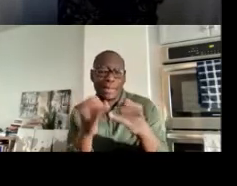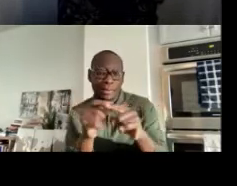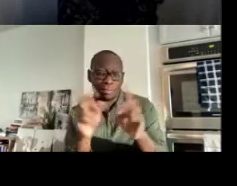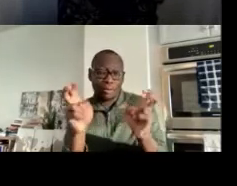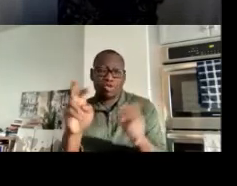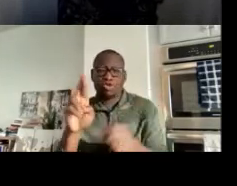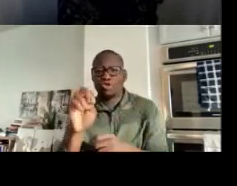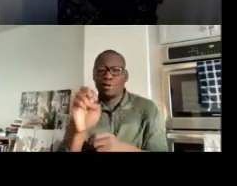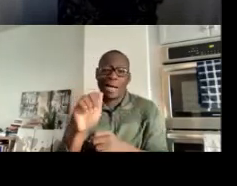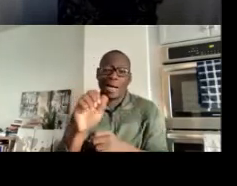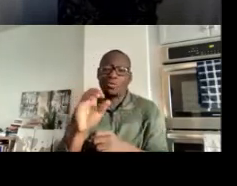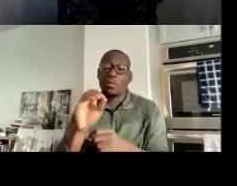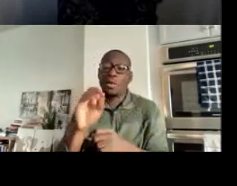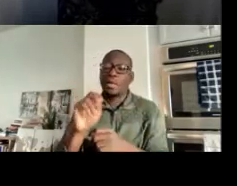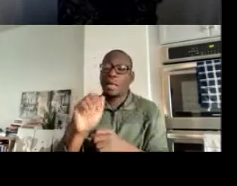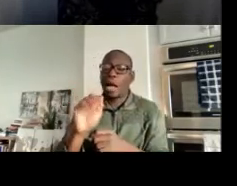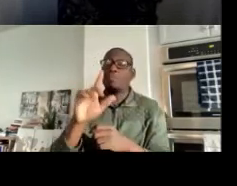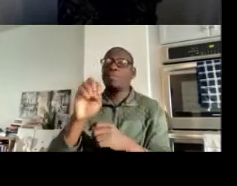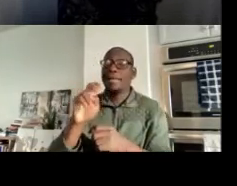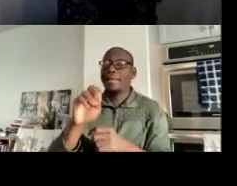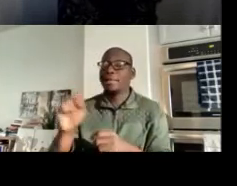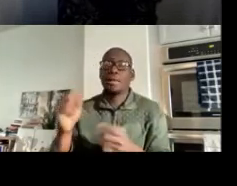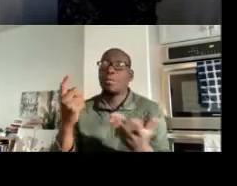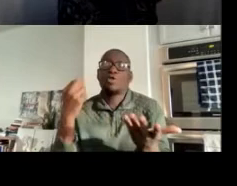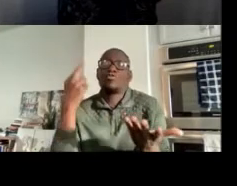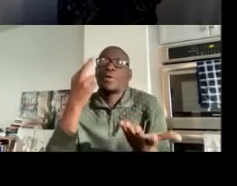The last point here is called "reasonableness."